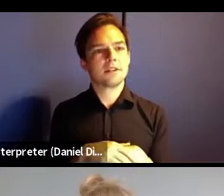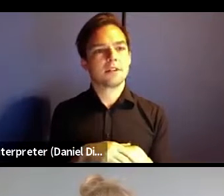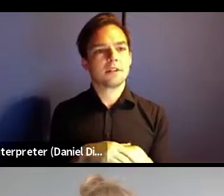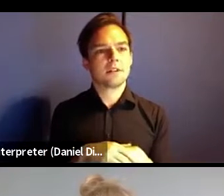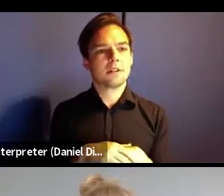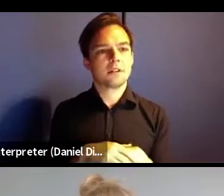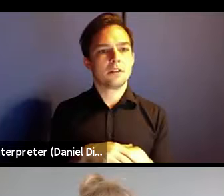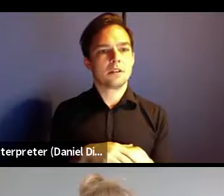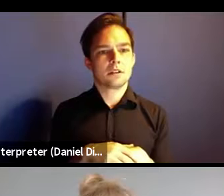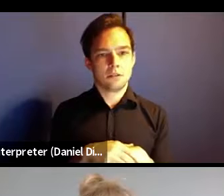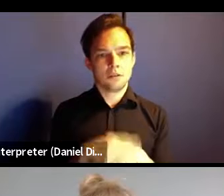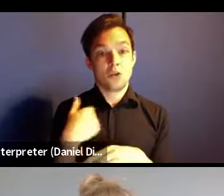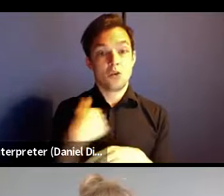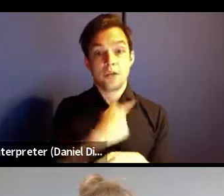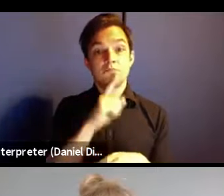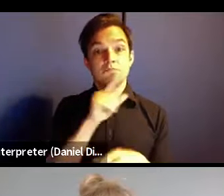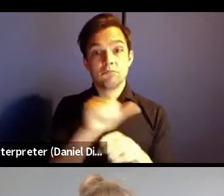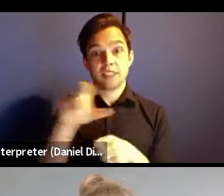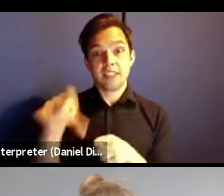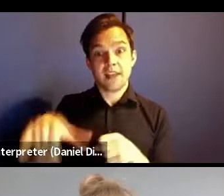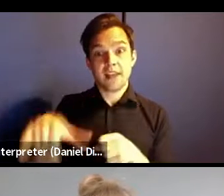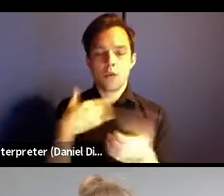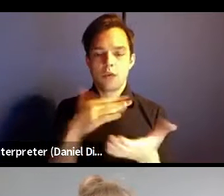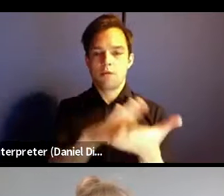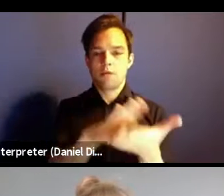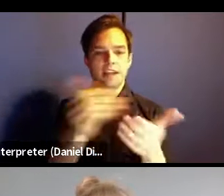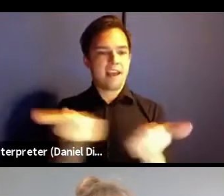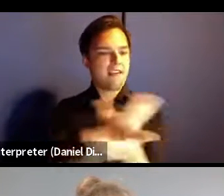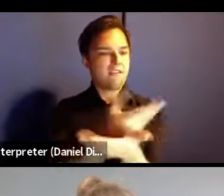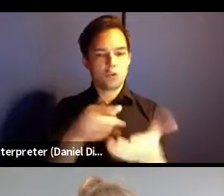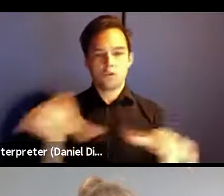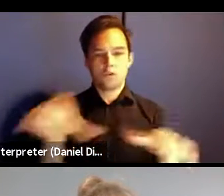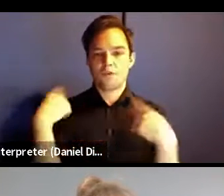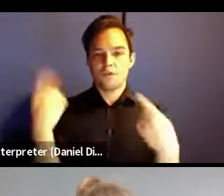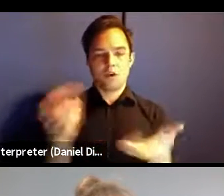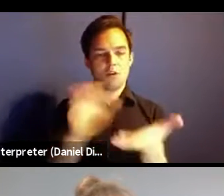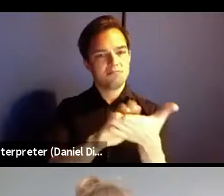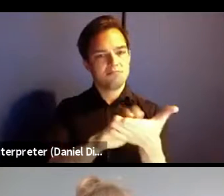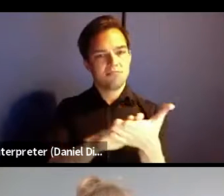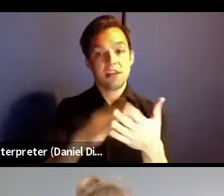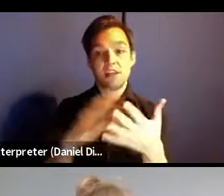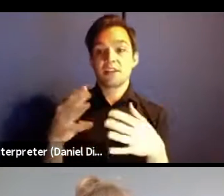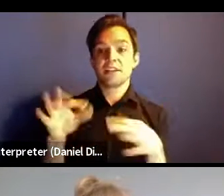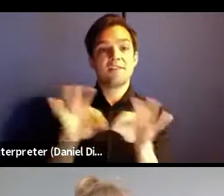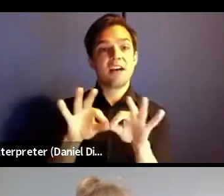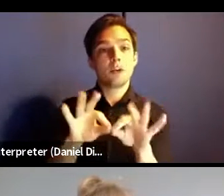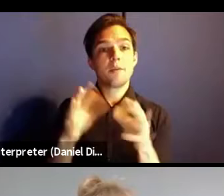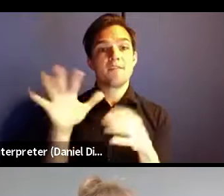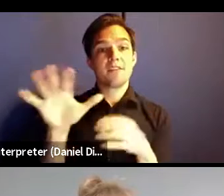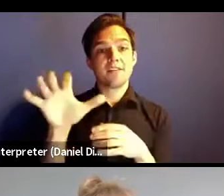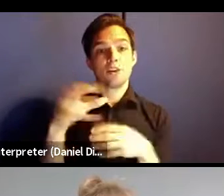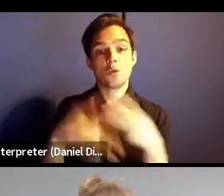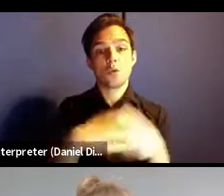And we really needed it, so we really applaud everything that you've done. So The Valuable 500 was started at the World Economic Forum